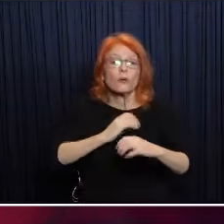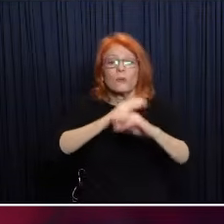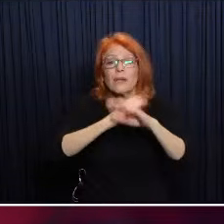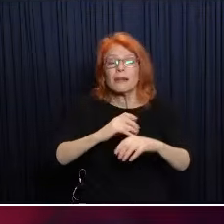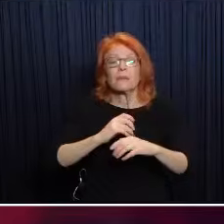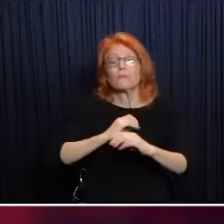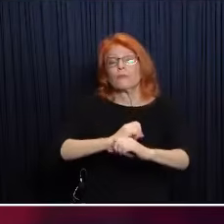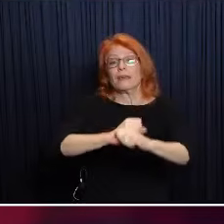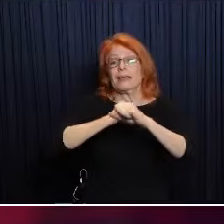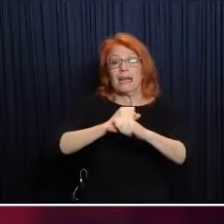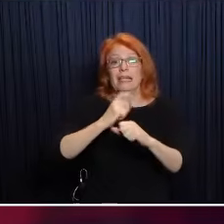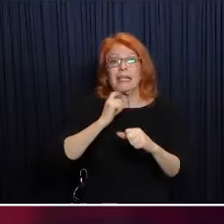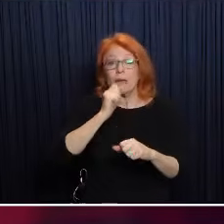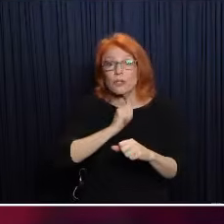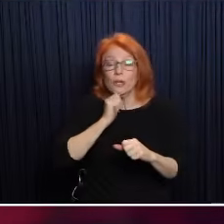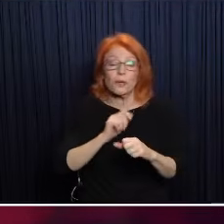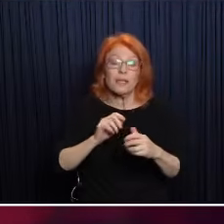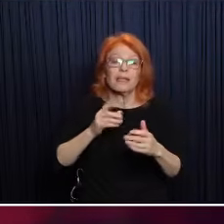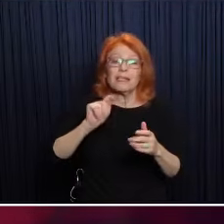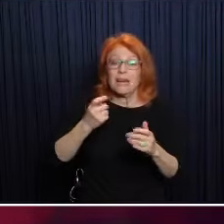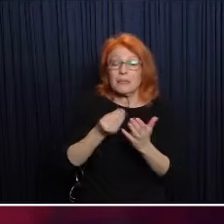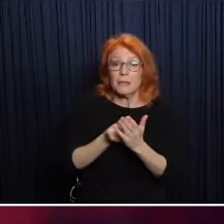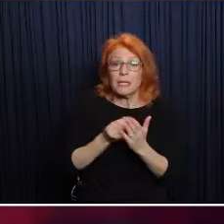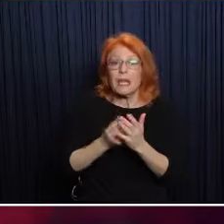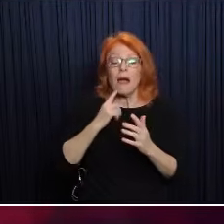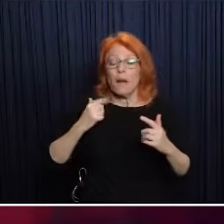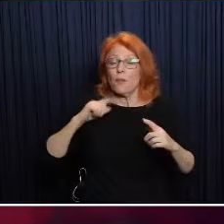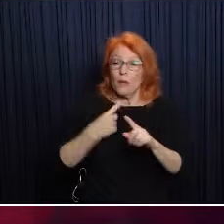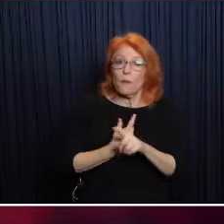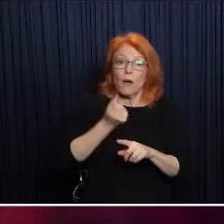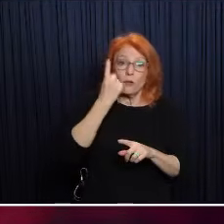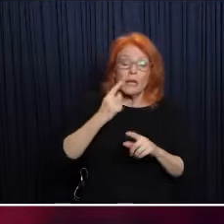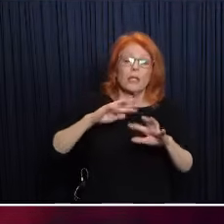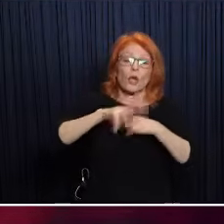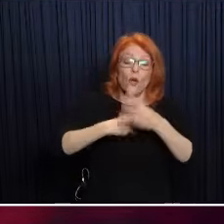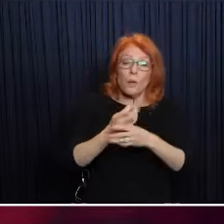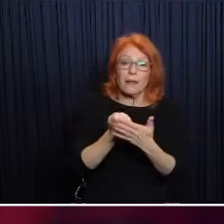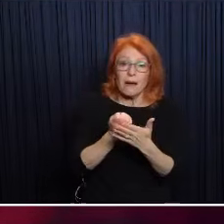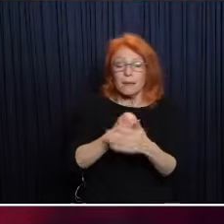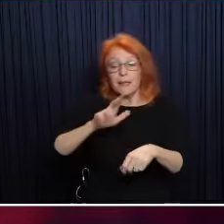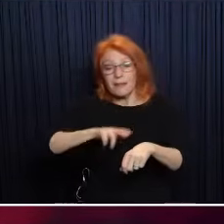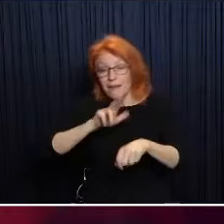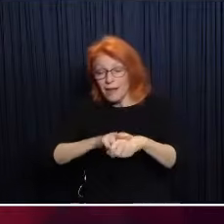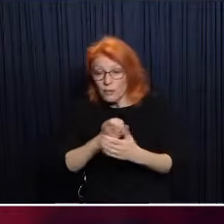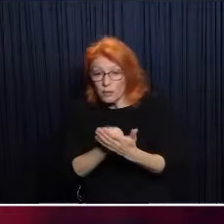INNOVATION INTO INNOVATION FOR ARIZONA, DRIVING OUR ECONOMY,